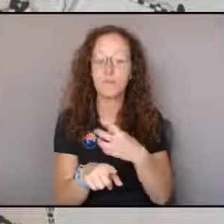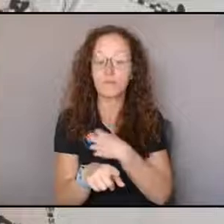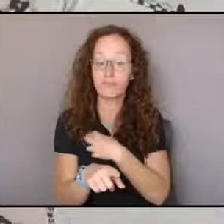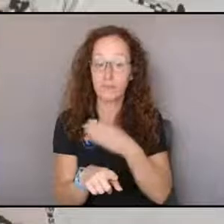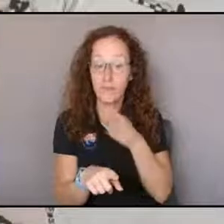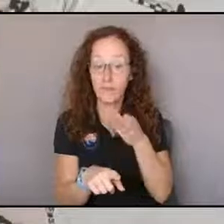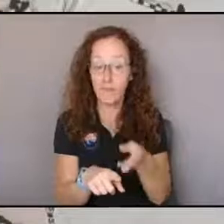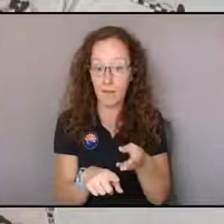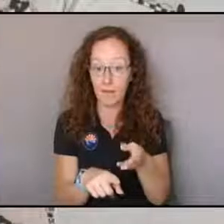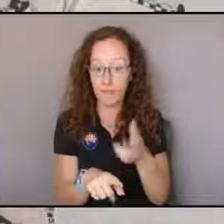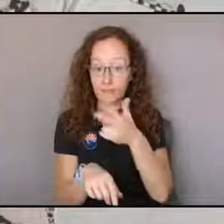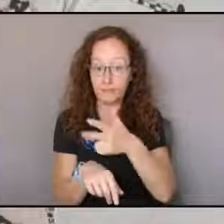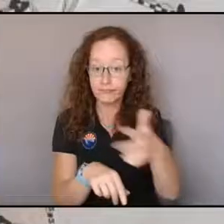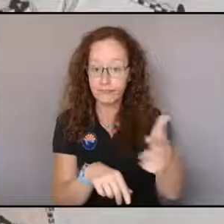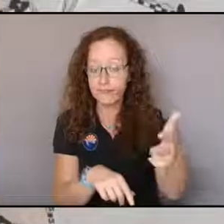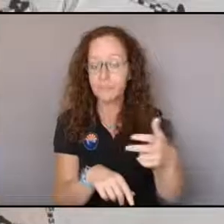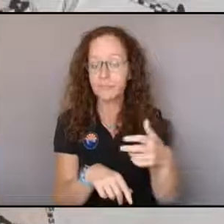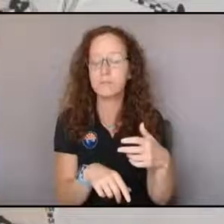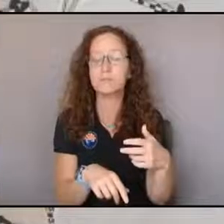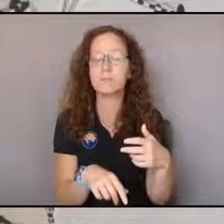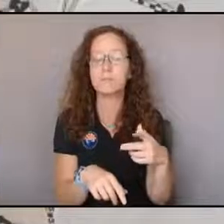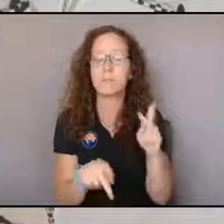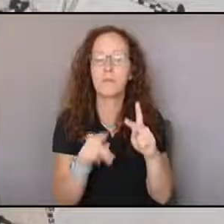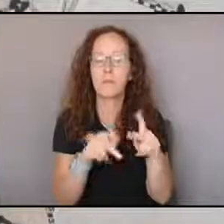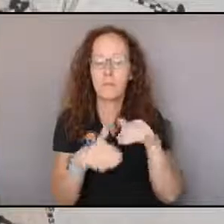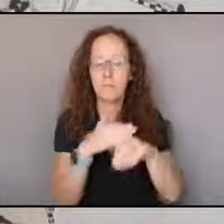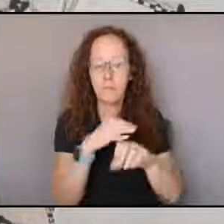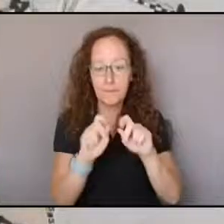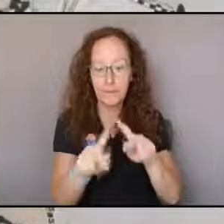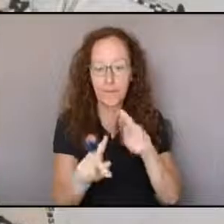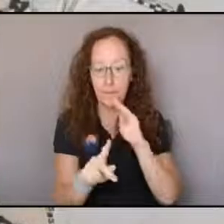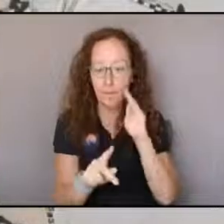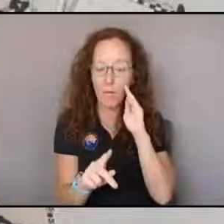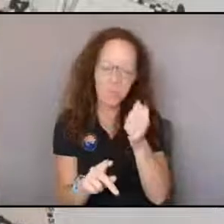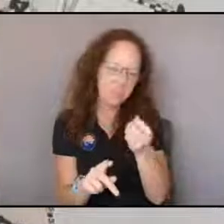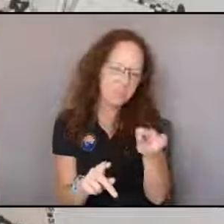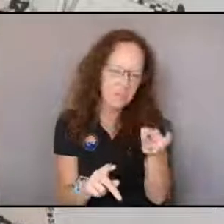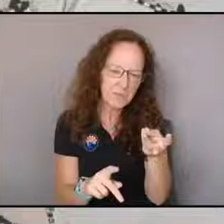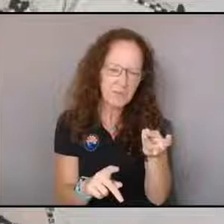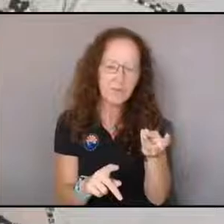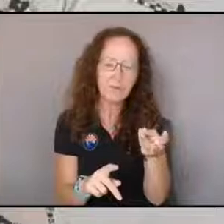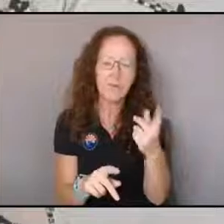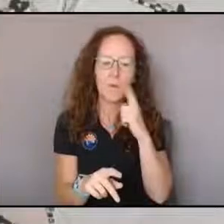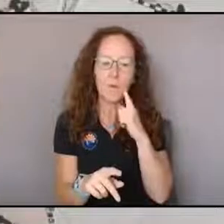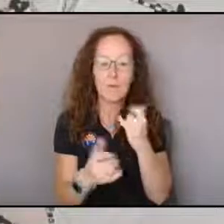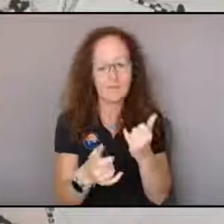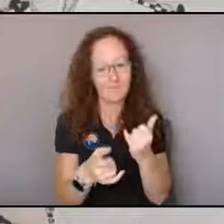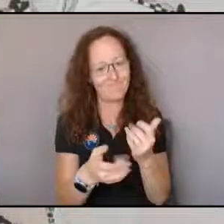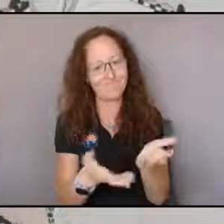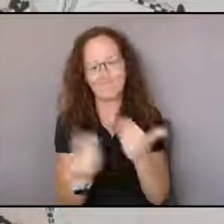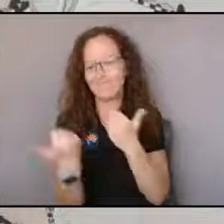LAW ENFORCEMENT UP THERE AND THERE IS A NUMBER OF PEOPLE THAT HAD REPOPULATED THAT AREA, SO WE ARE